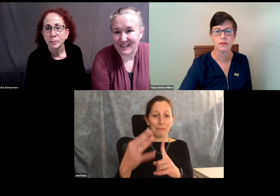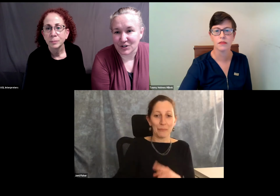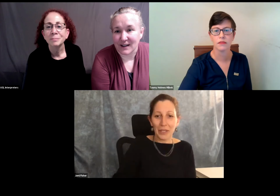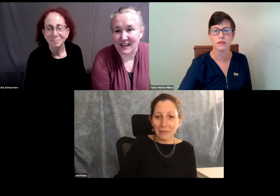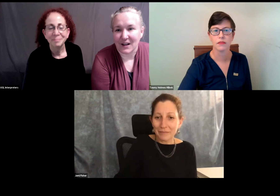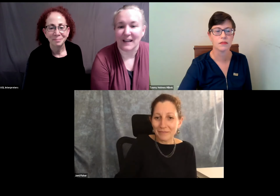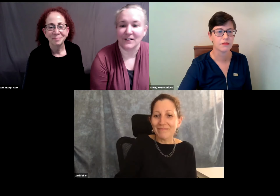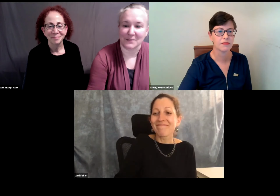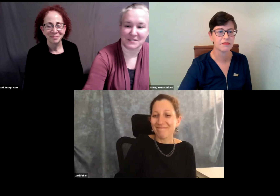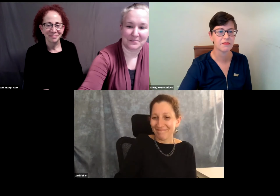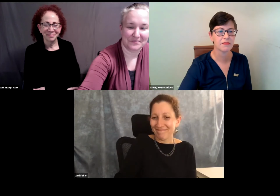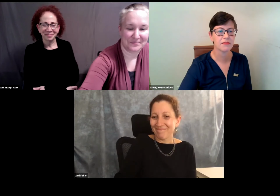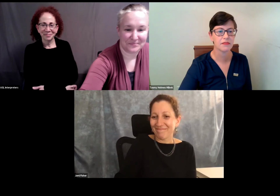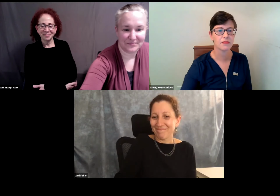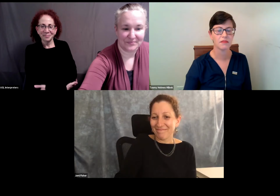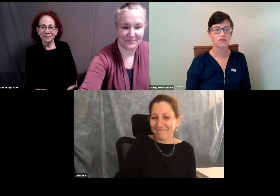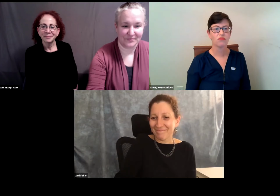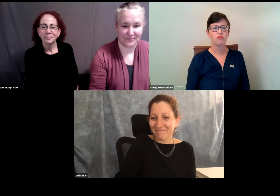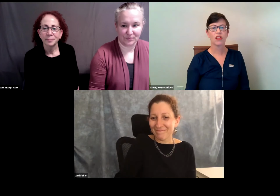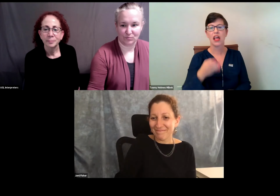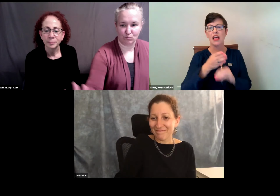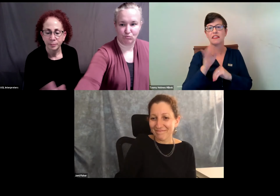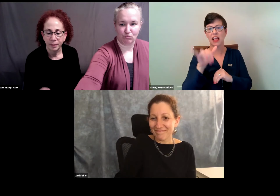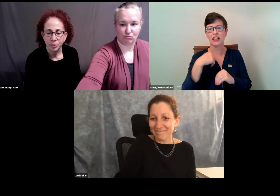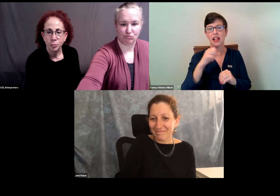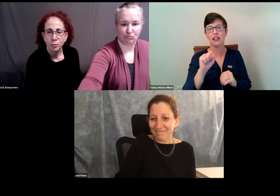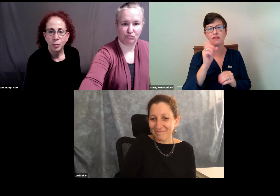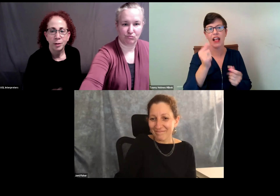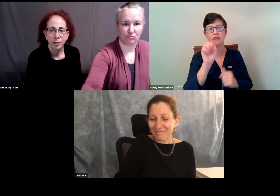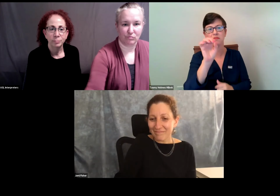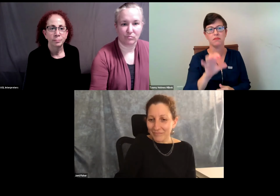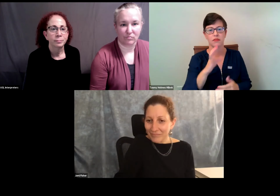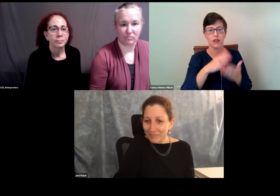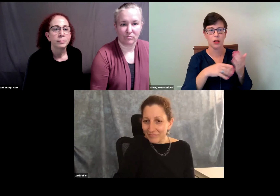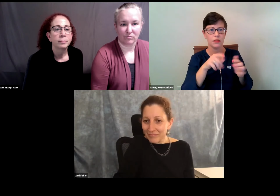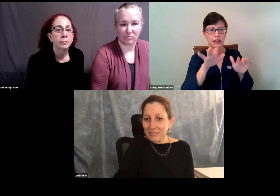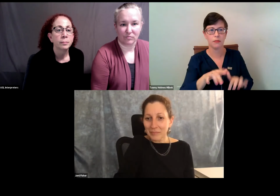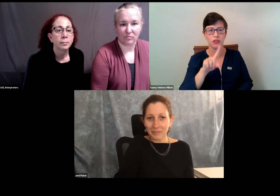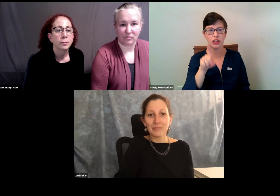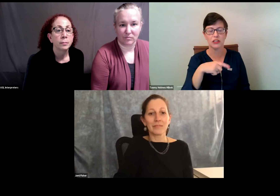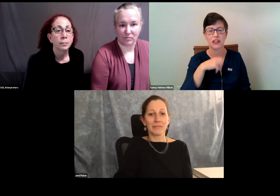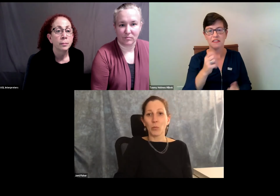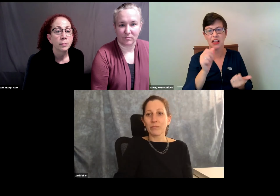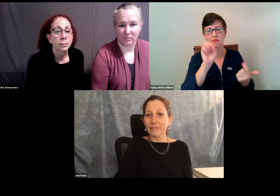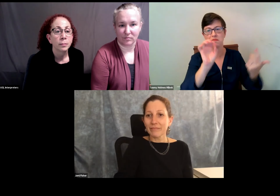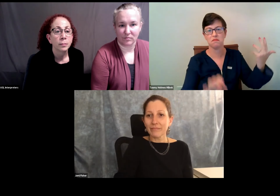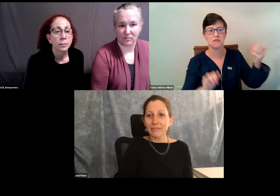try and get Okay, here comes.